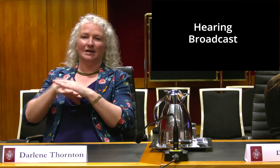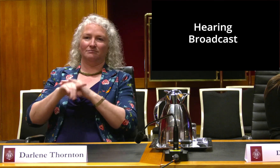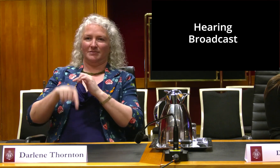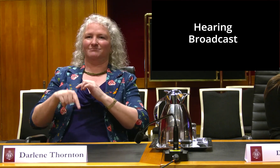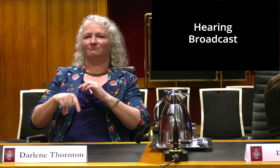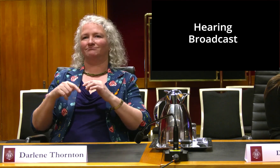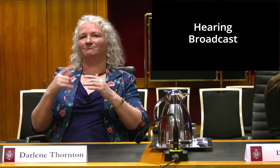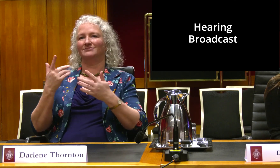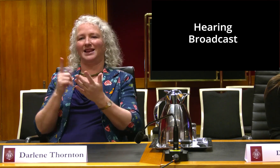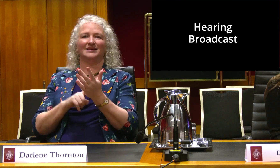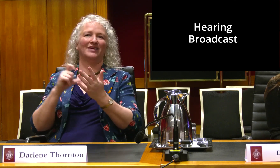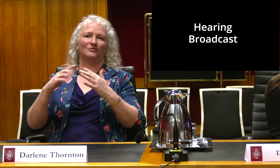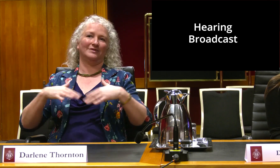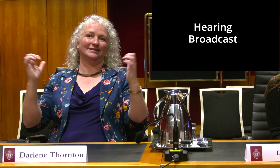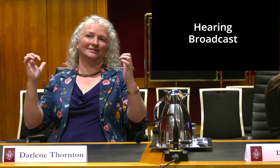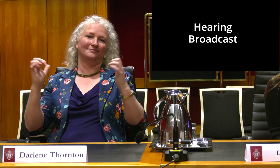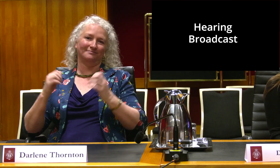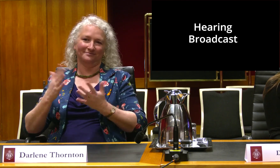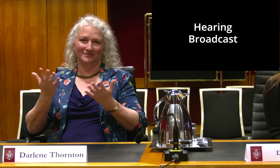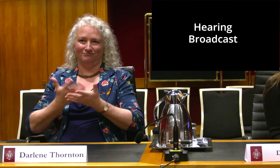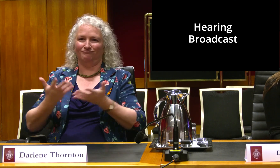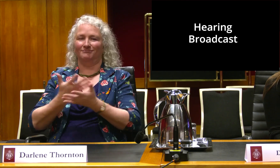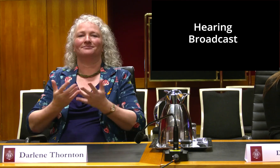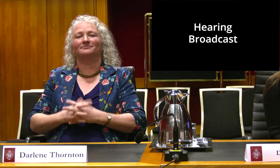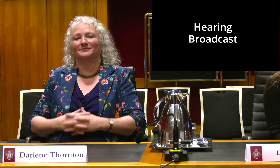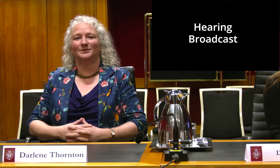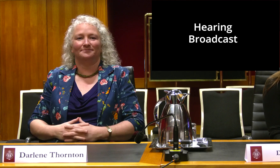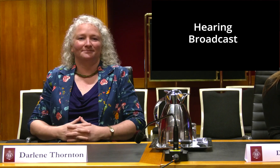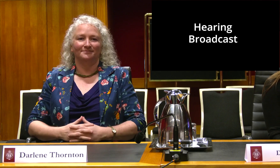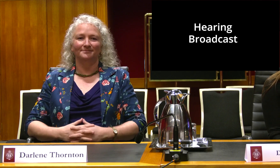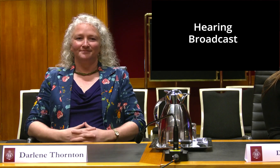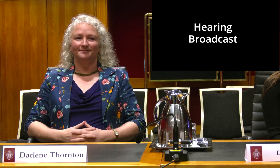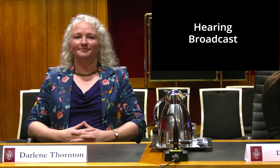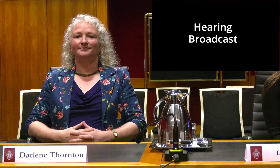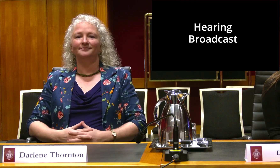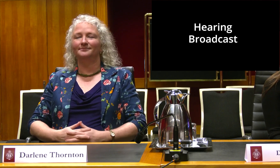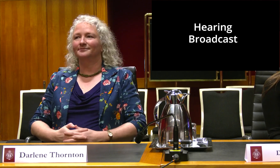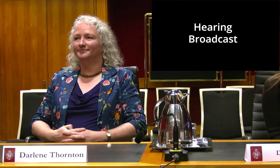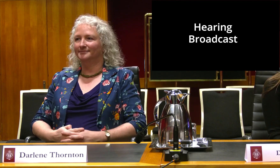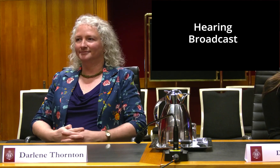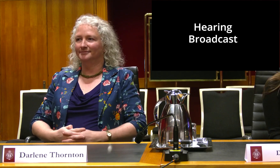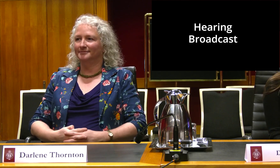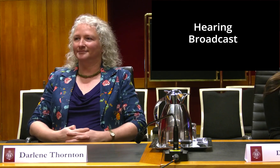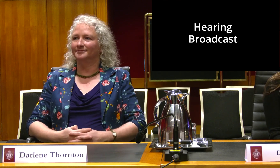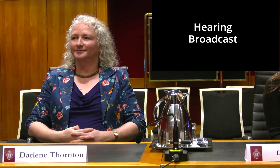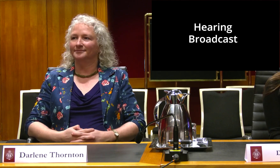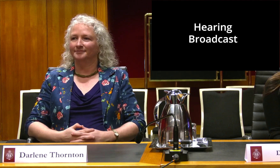but I do have some concerns about using Auslan interpreters in the Legislative Council chamber.